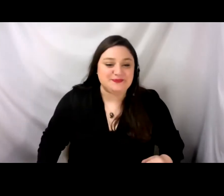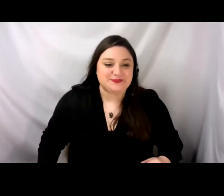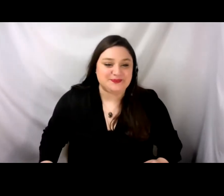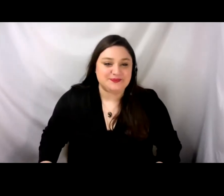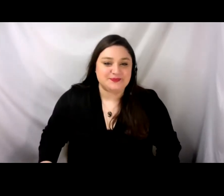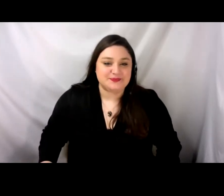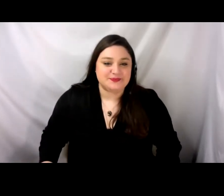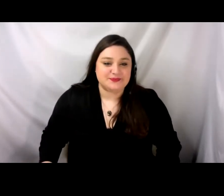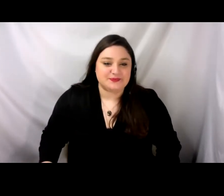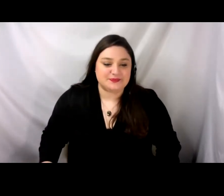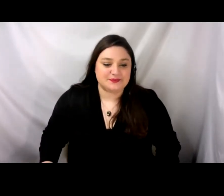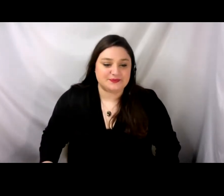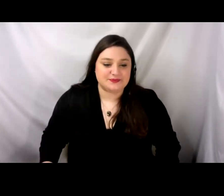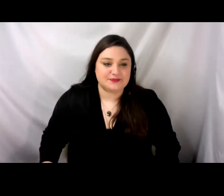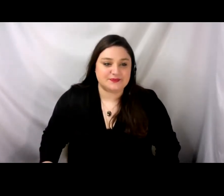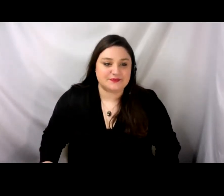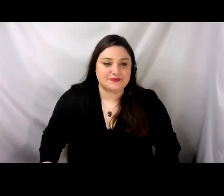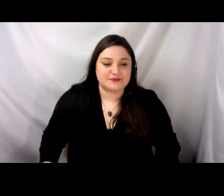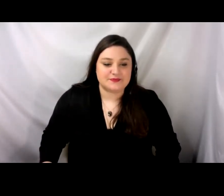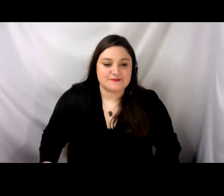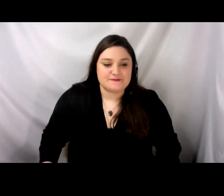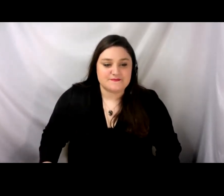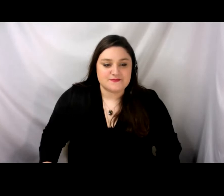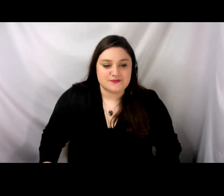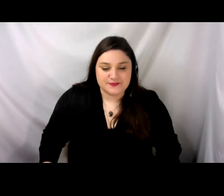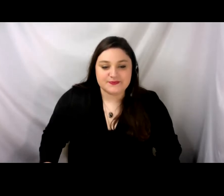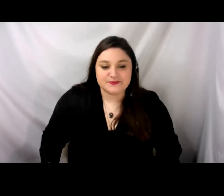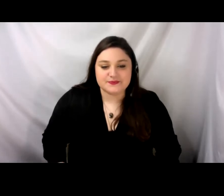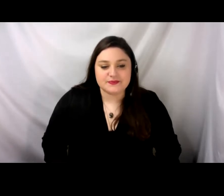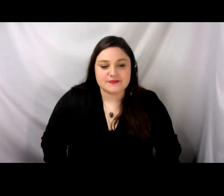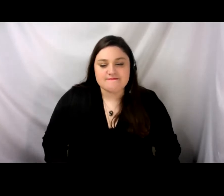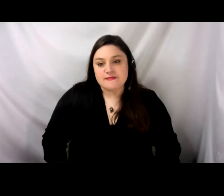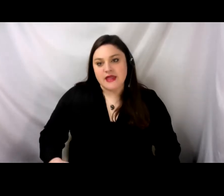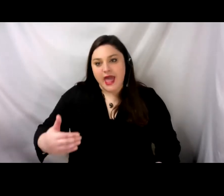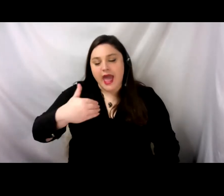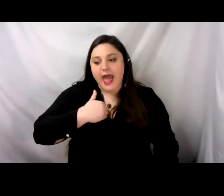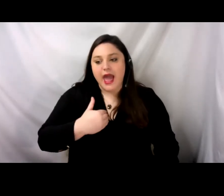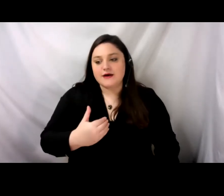It has been two very hard emotional